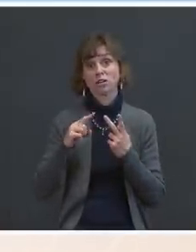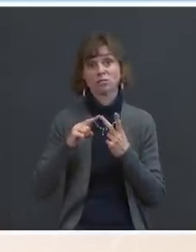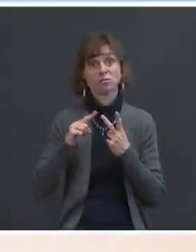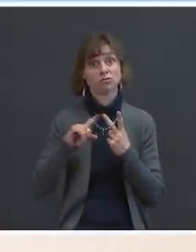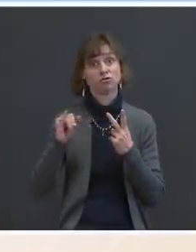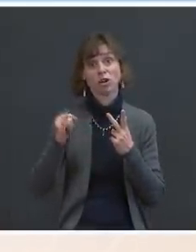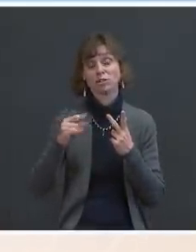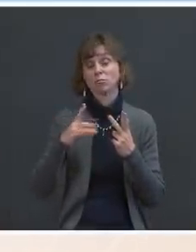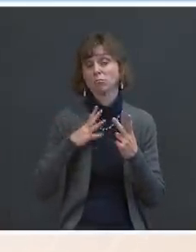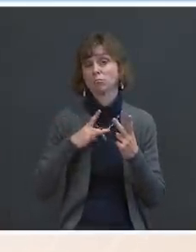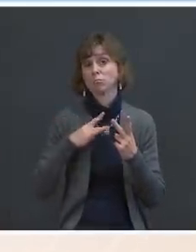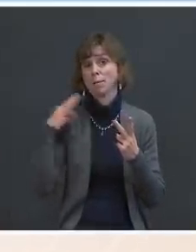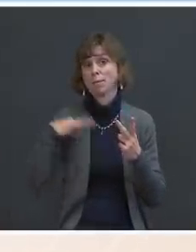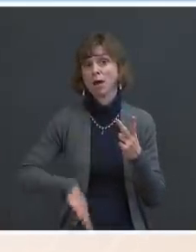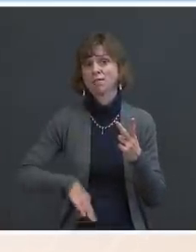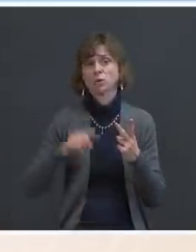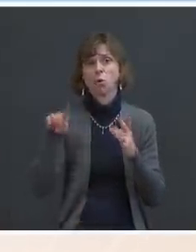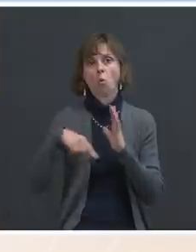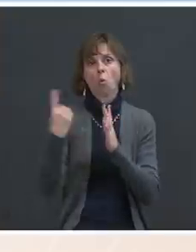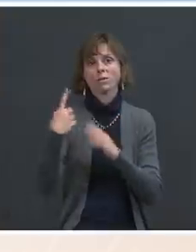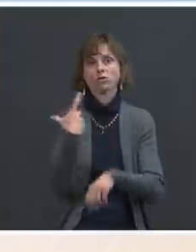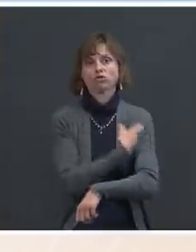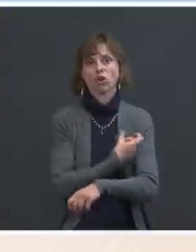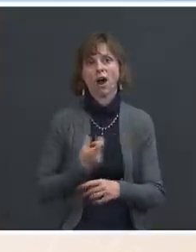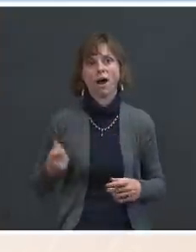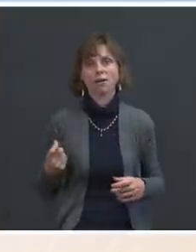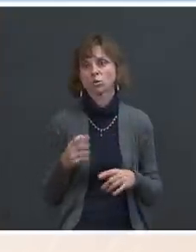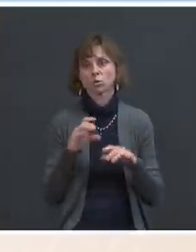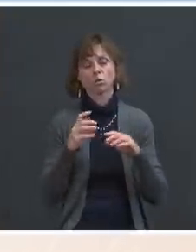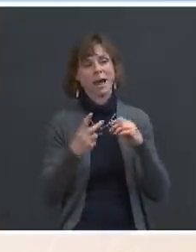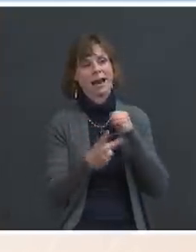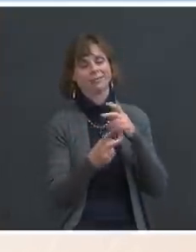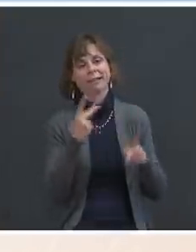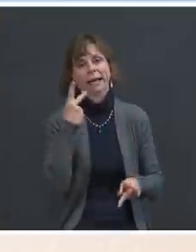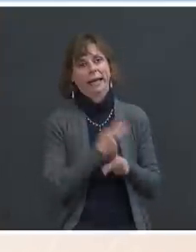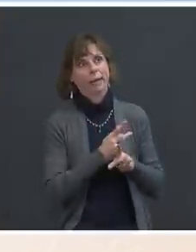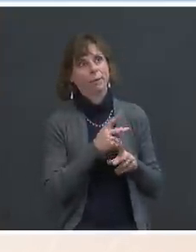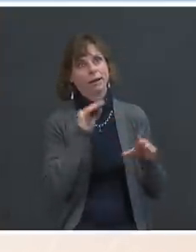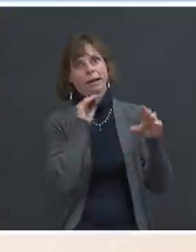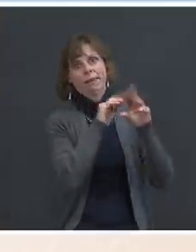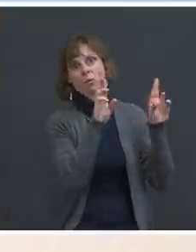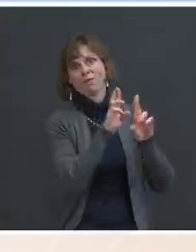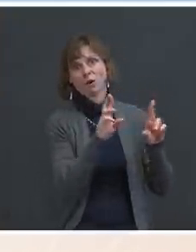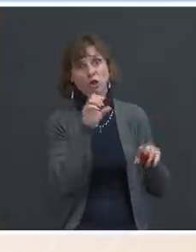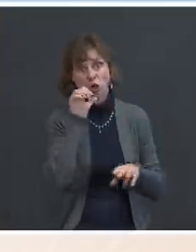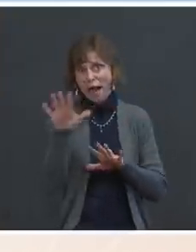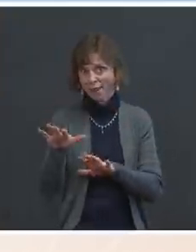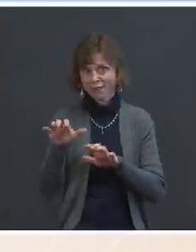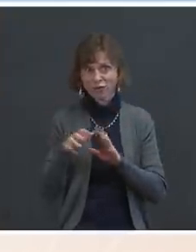It can be stored in the fridge and not a freezer. It's highly effective, as the others are as well, against hospitalization and death.